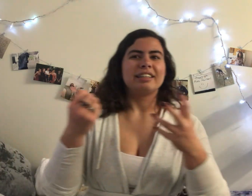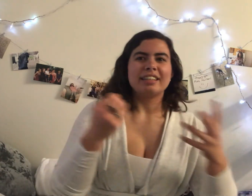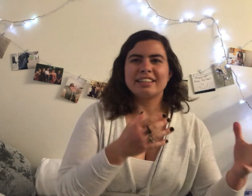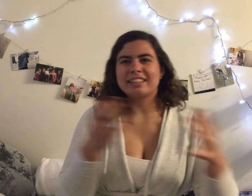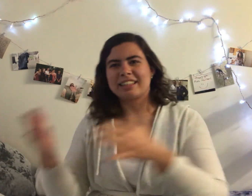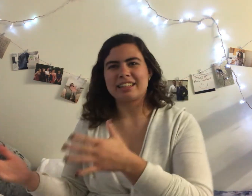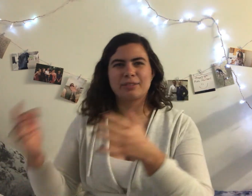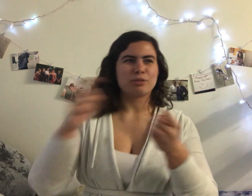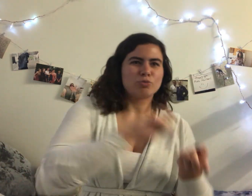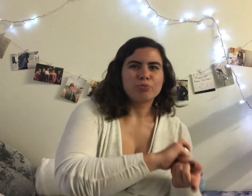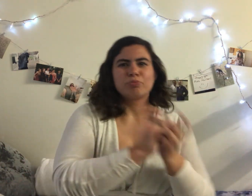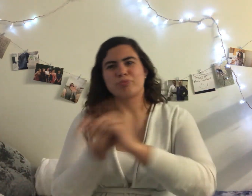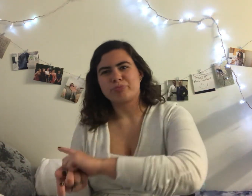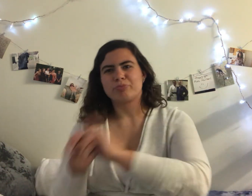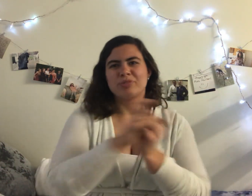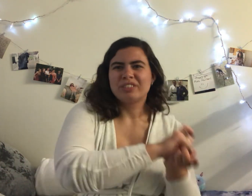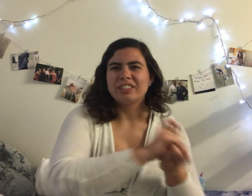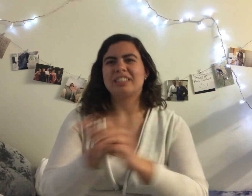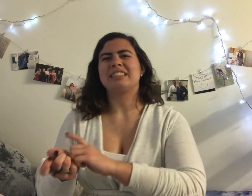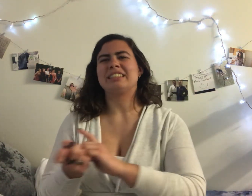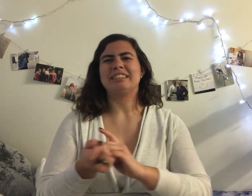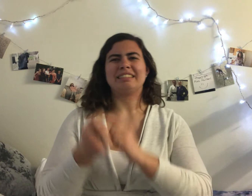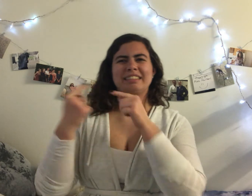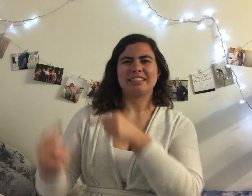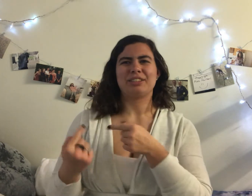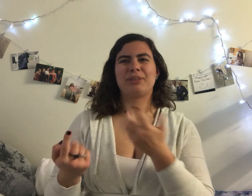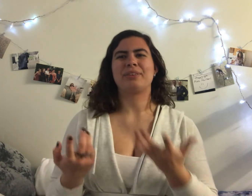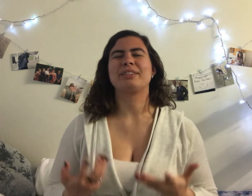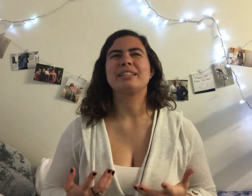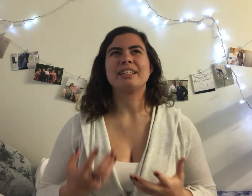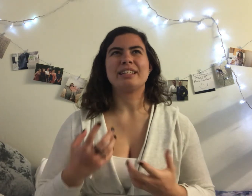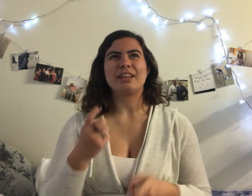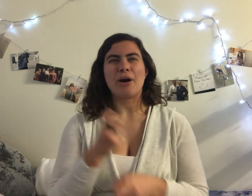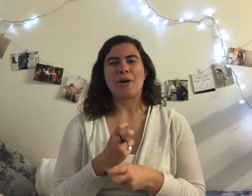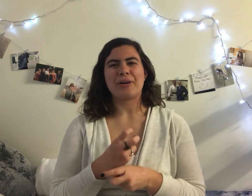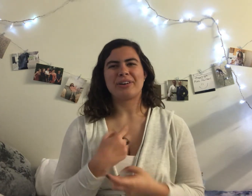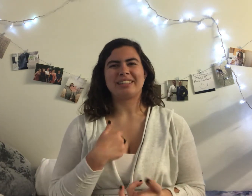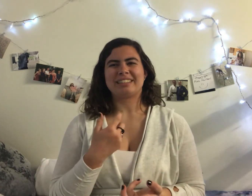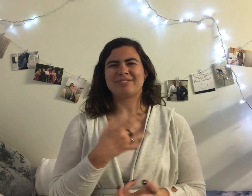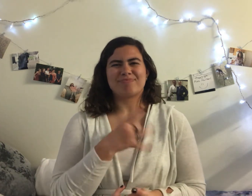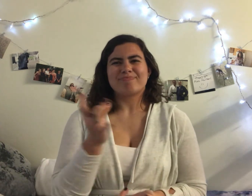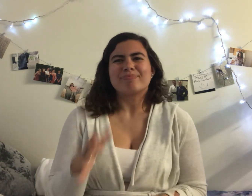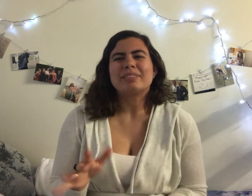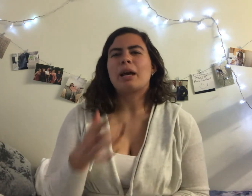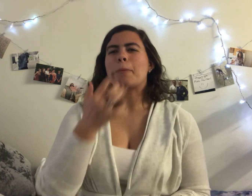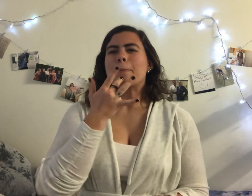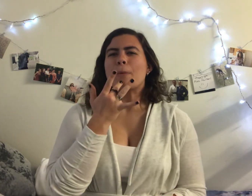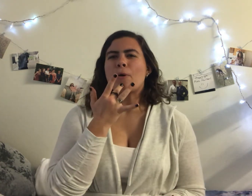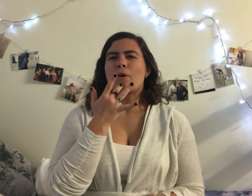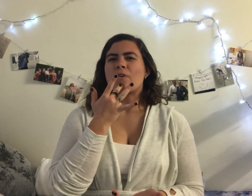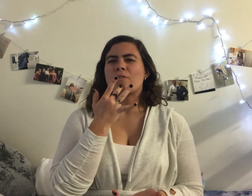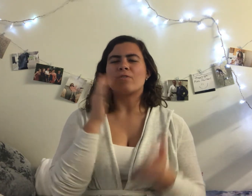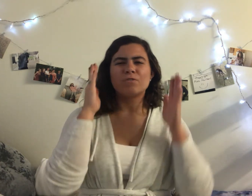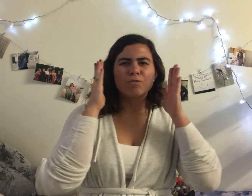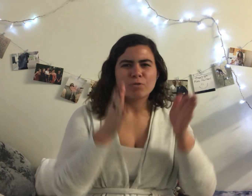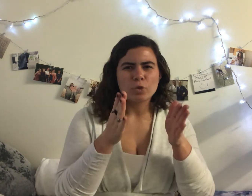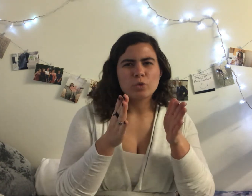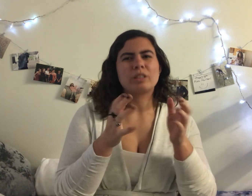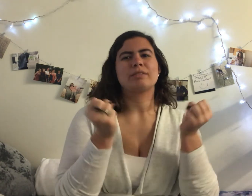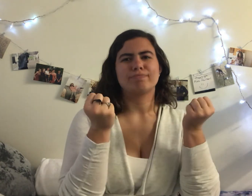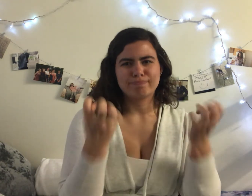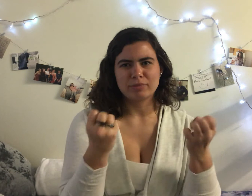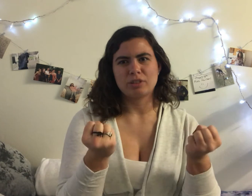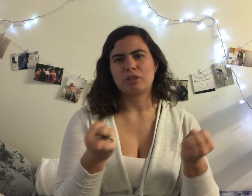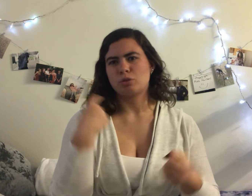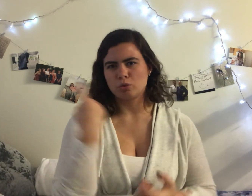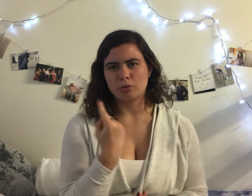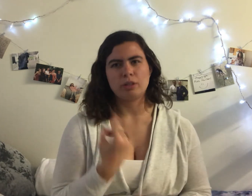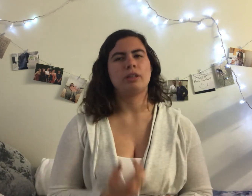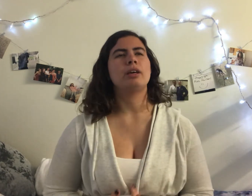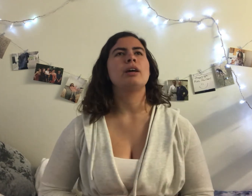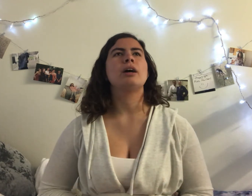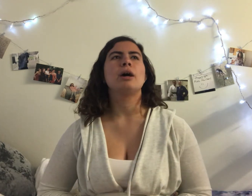I'm trying to continuously switch back and forth and it's hard. I don't like it. I prefer to just focus on ASL.